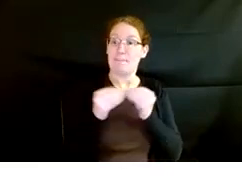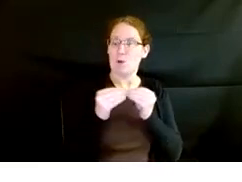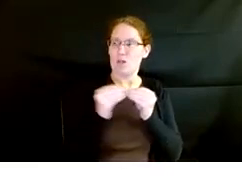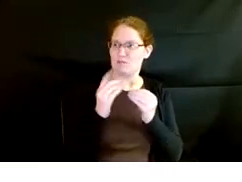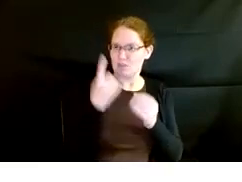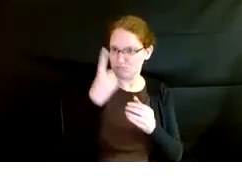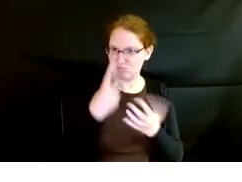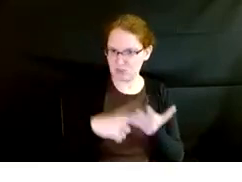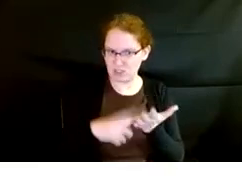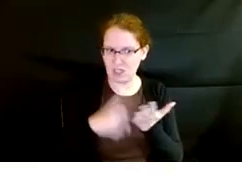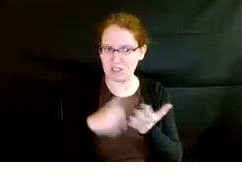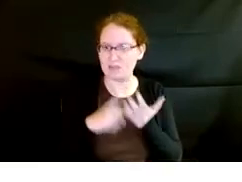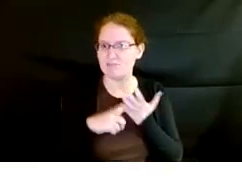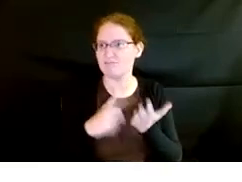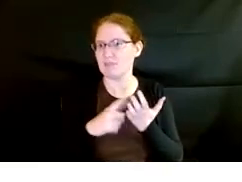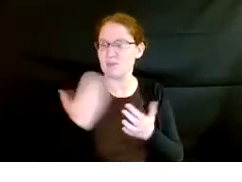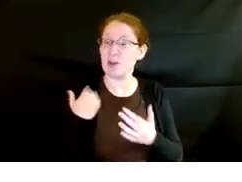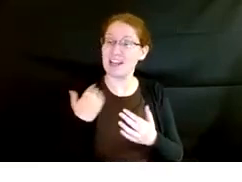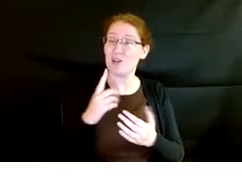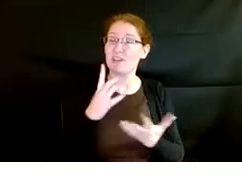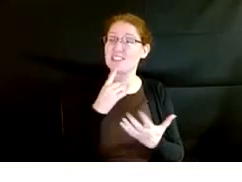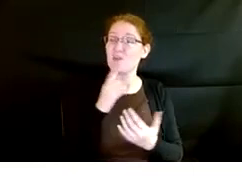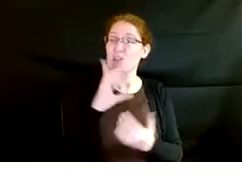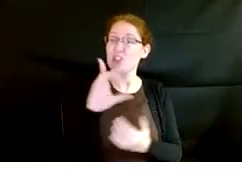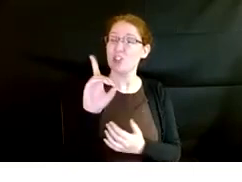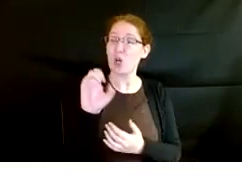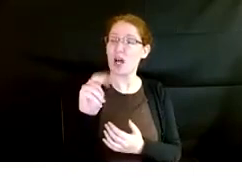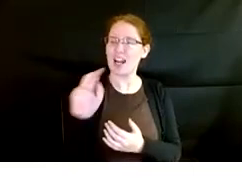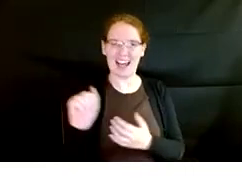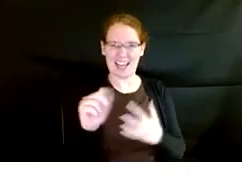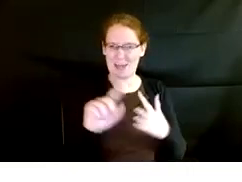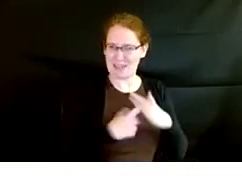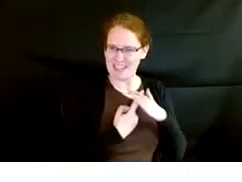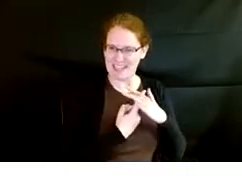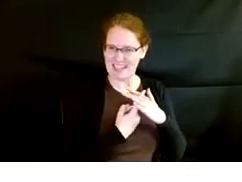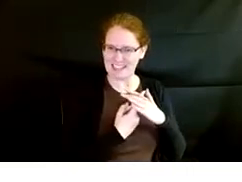I'll go back to what Donna said at the very beginning ...this is an important concept, civil rights